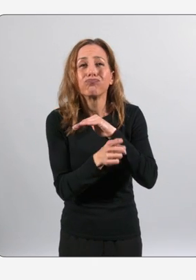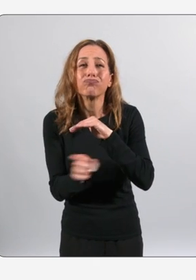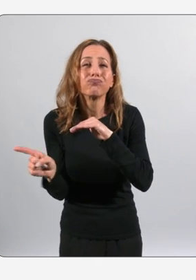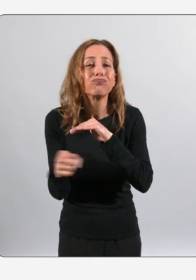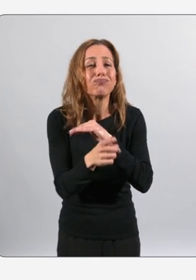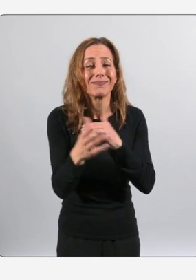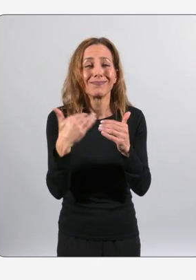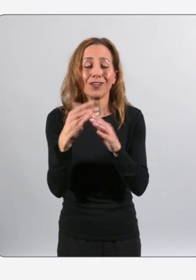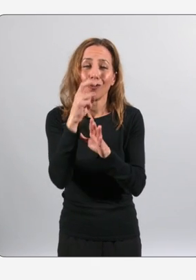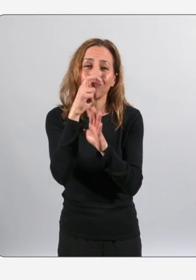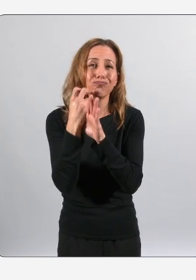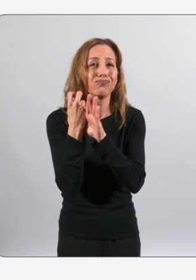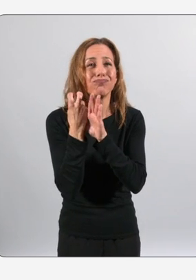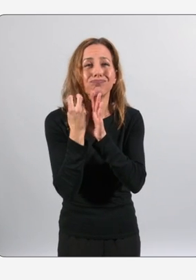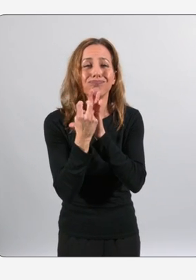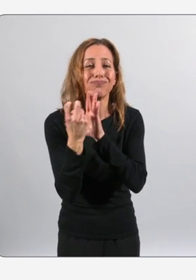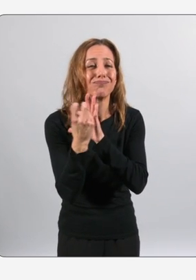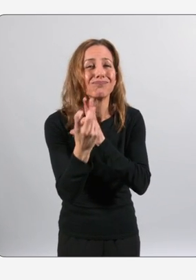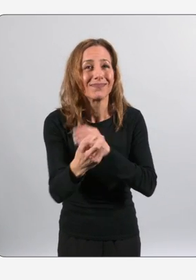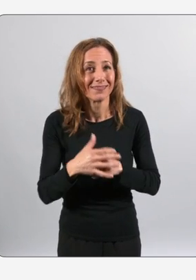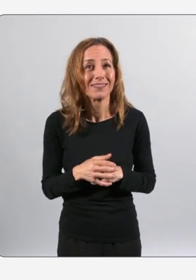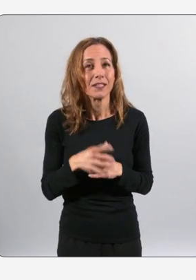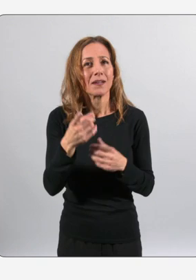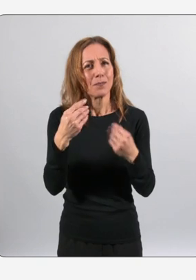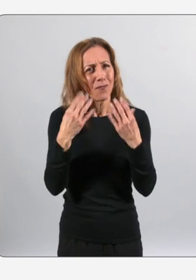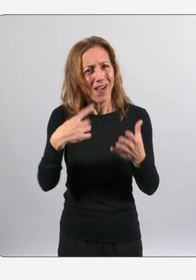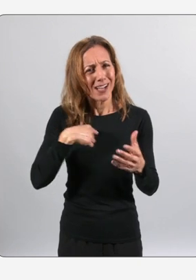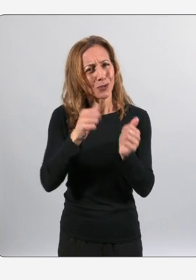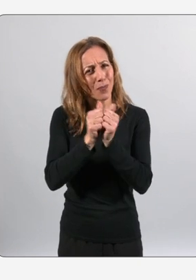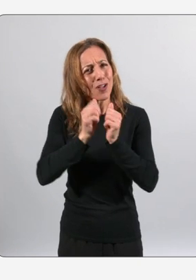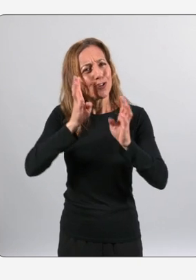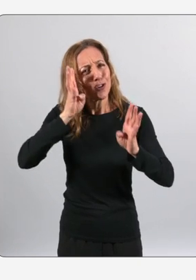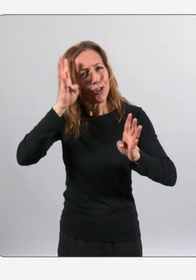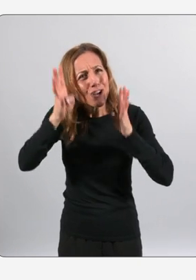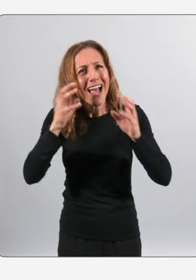so please provide us all your beautiful creatives, and if you don't have them,